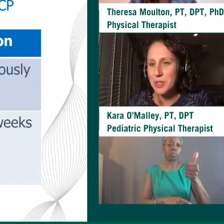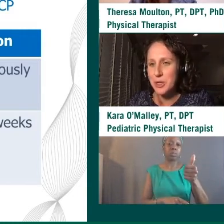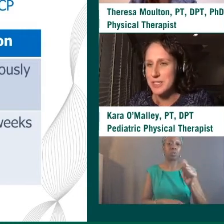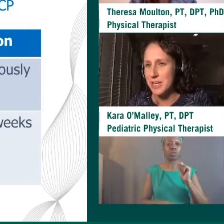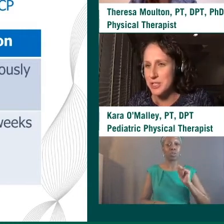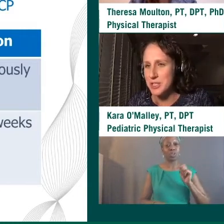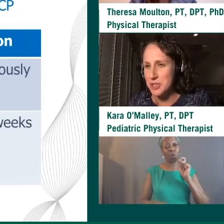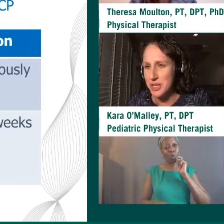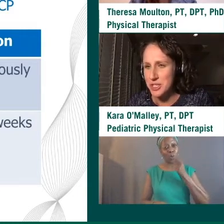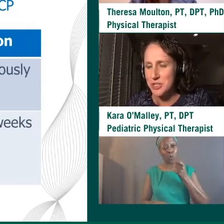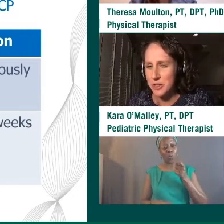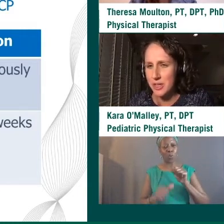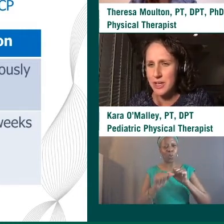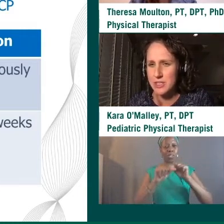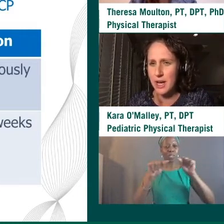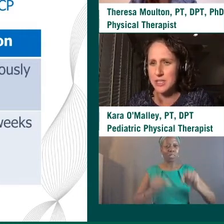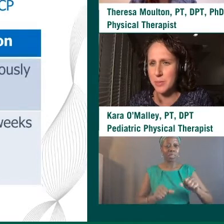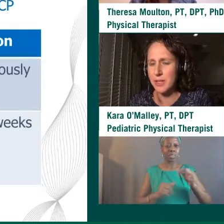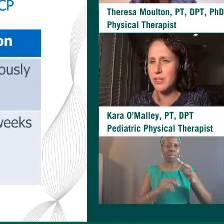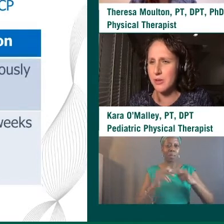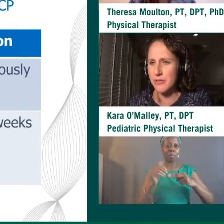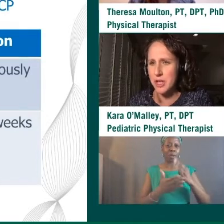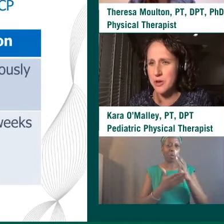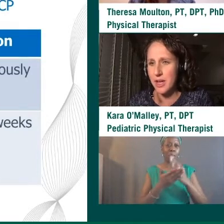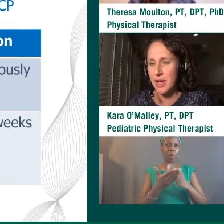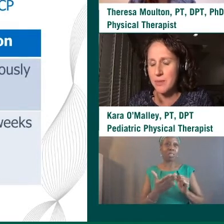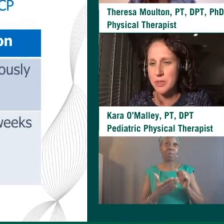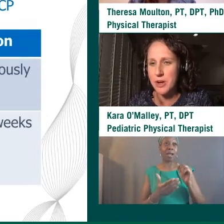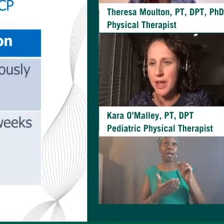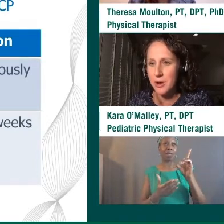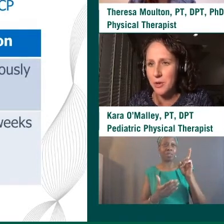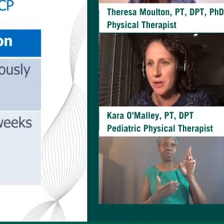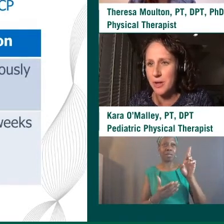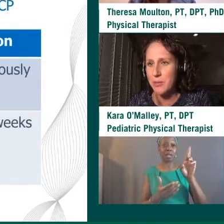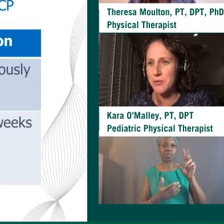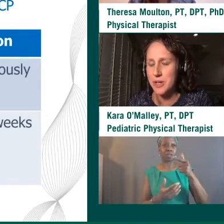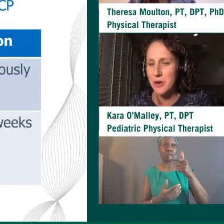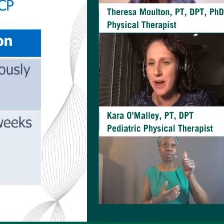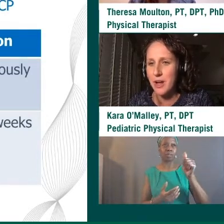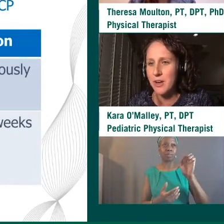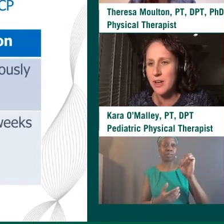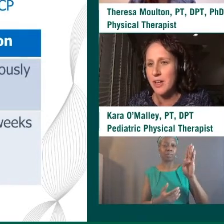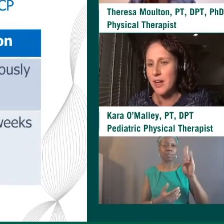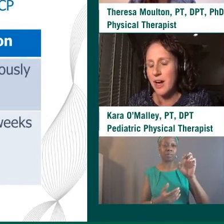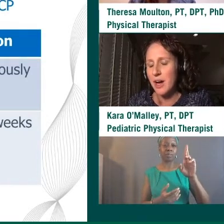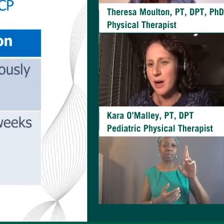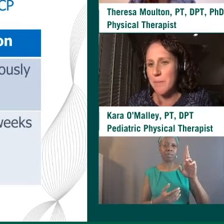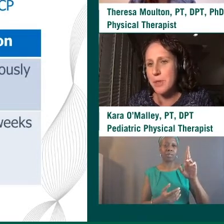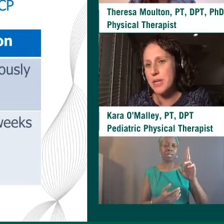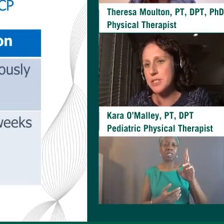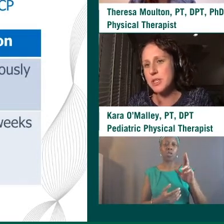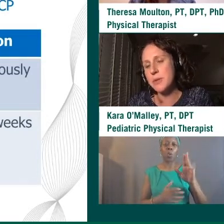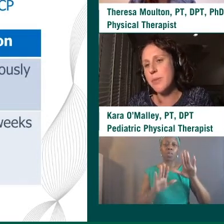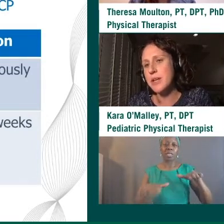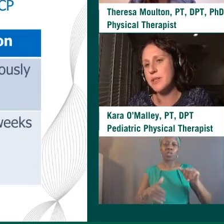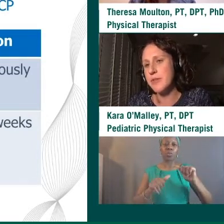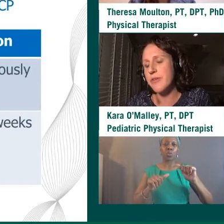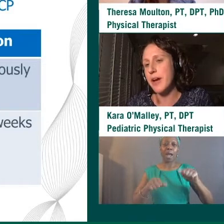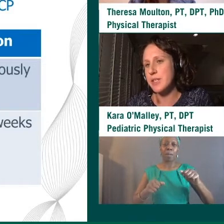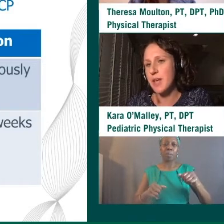It's called the intelligent stretcher. So the kids got to play little video games with their ankle while they're moving it around. But they saw some positive effects